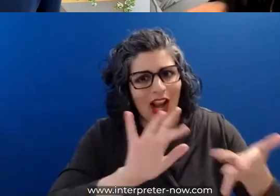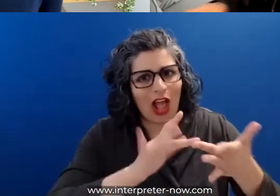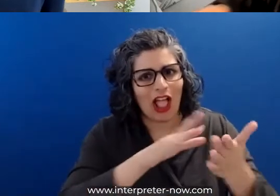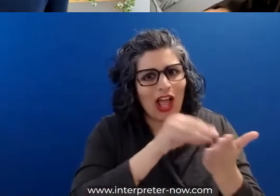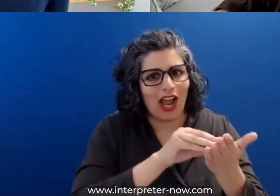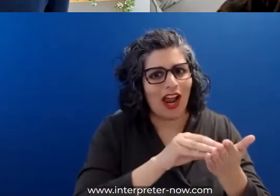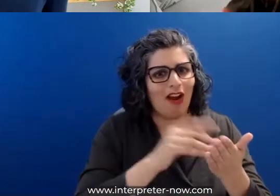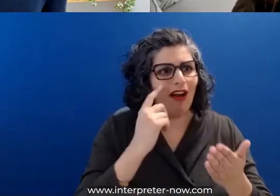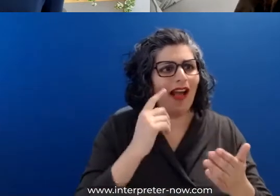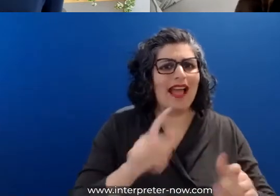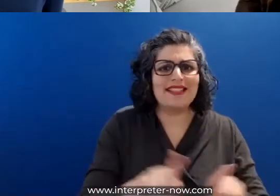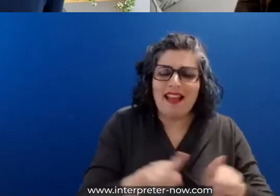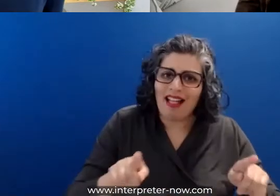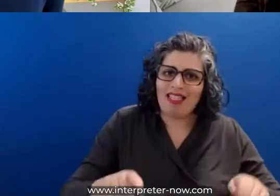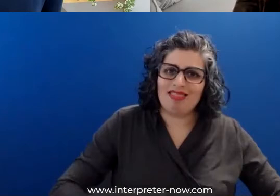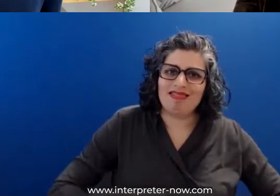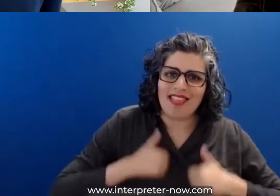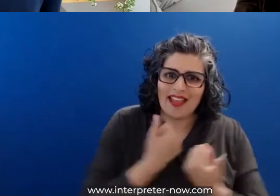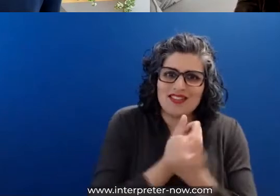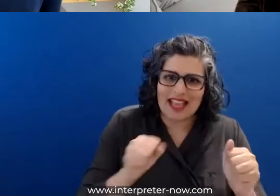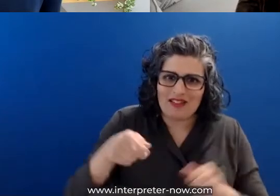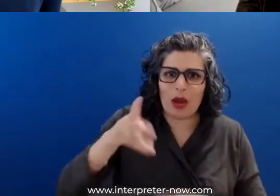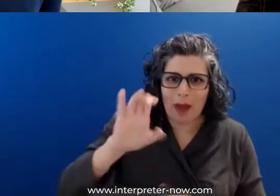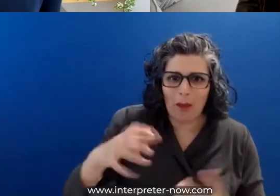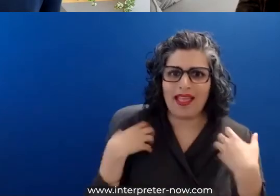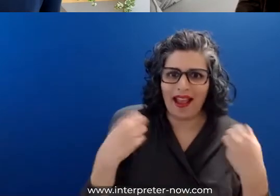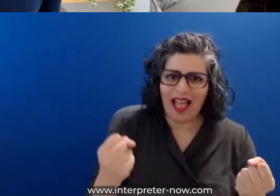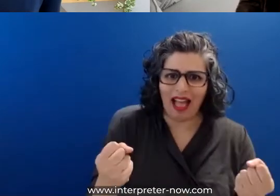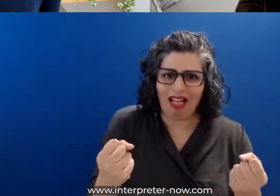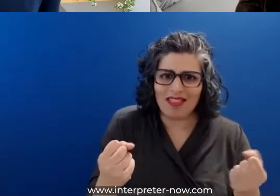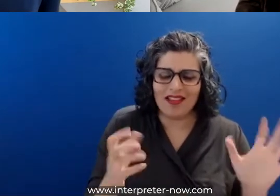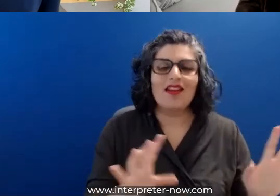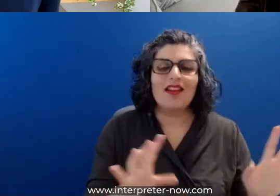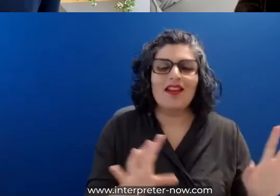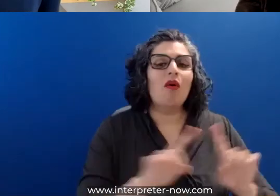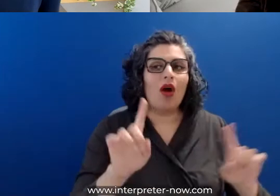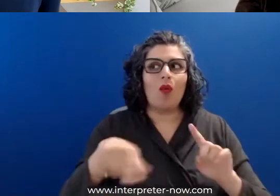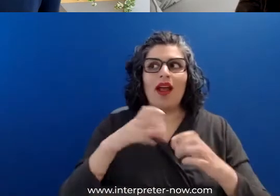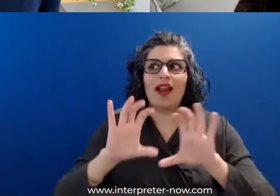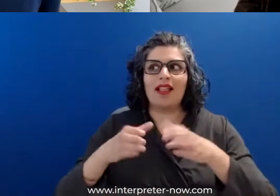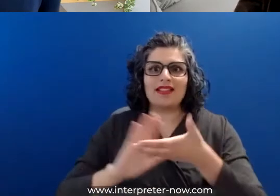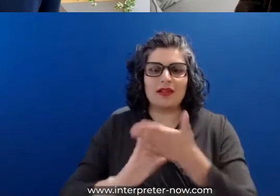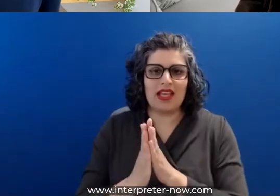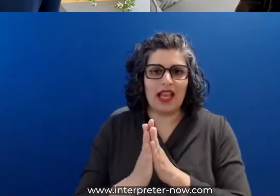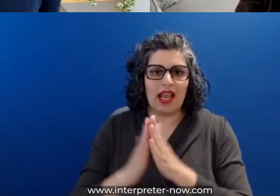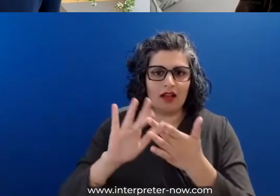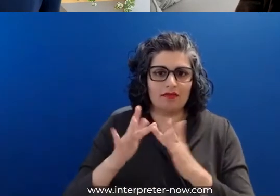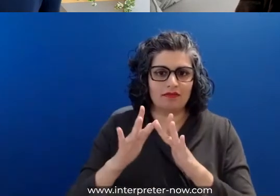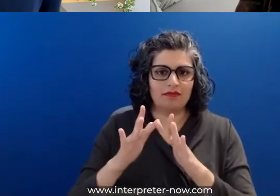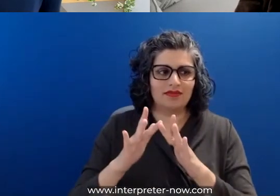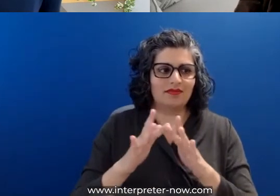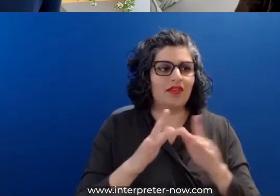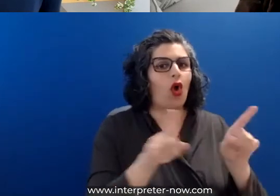public health measure. But when classes went remote, so too the test-taking, whether a